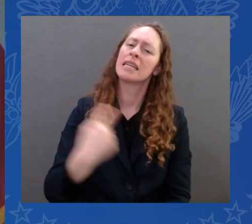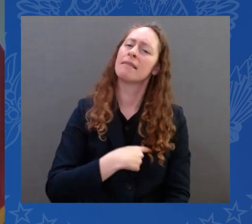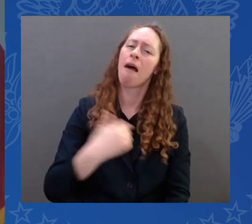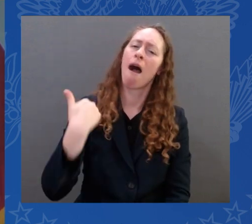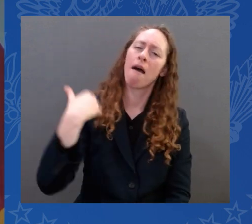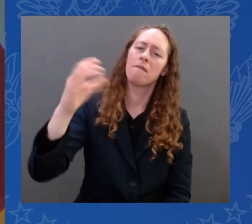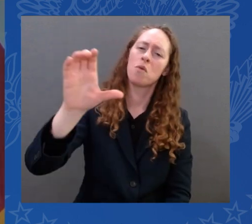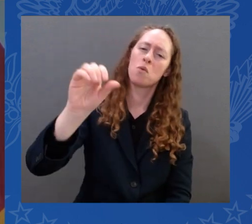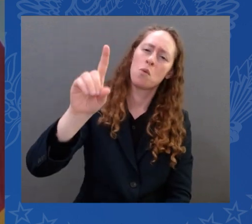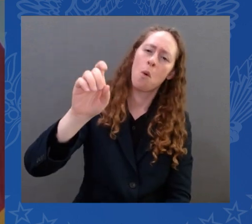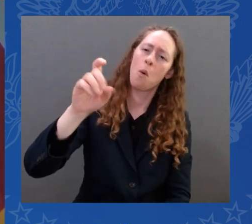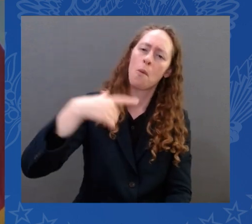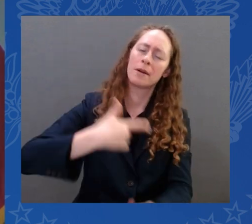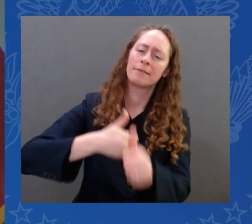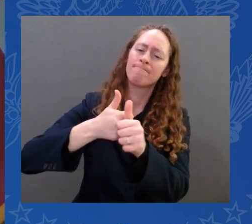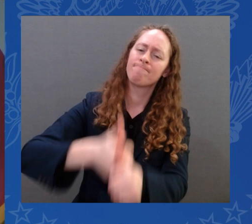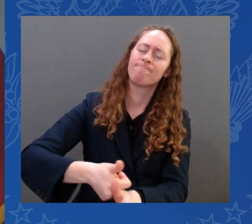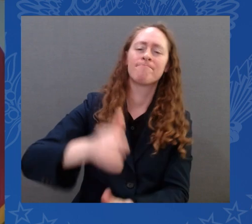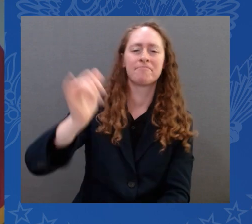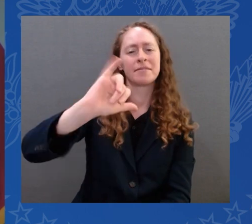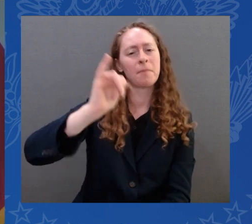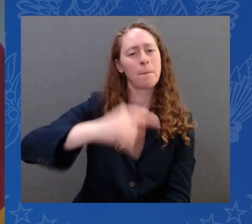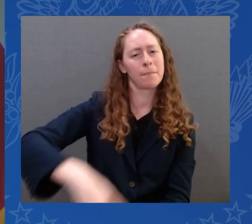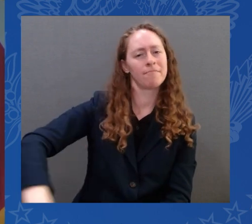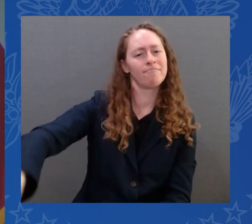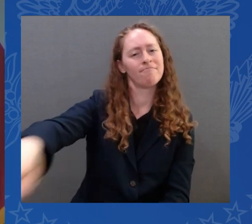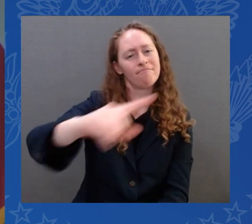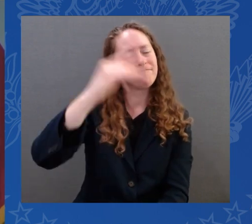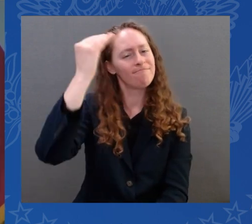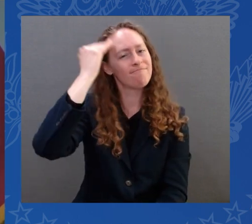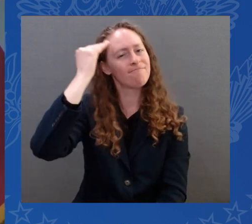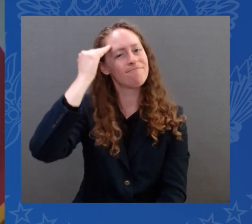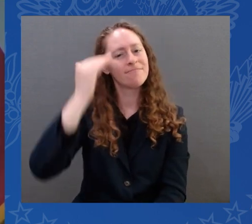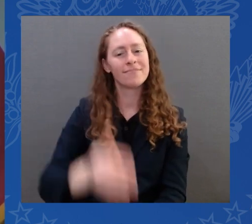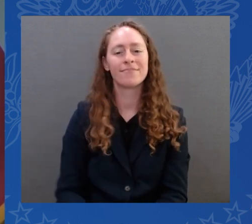It's not just words, it's real: duty, honor, loyalty.